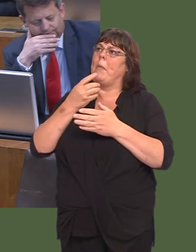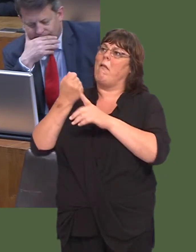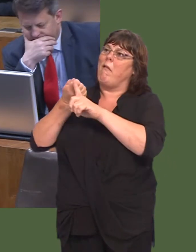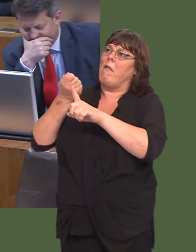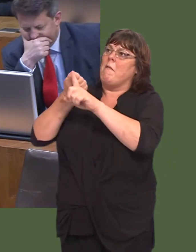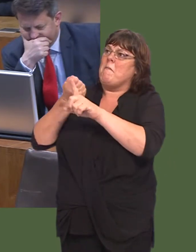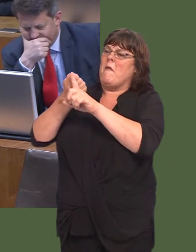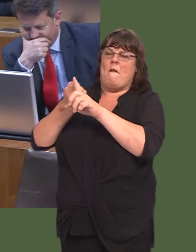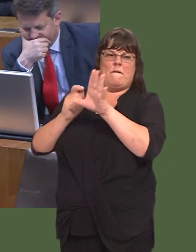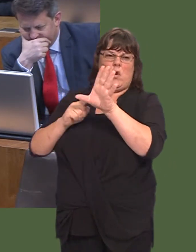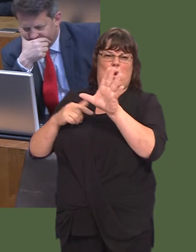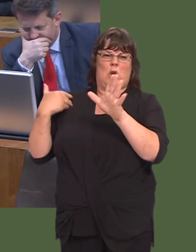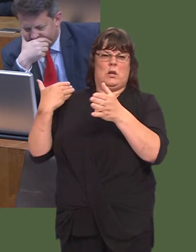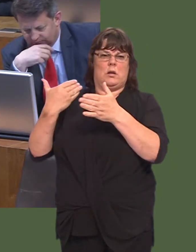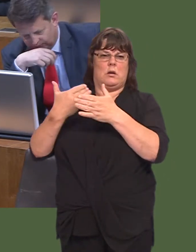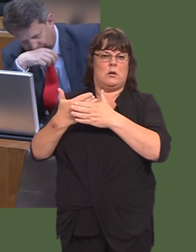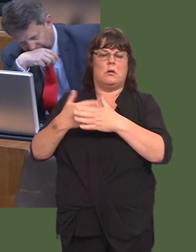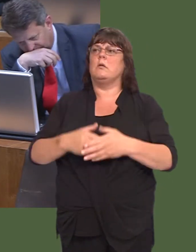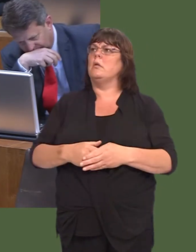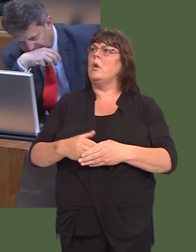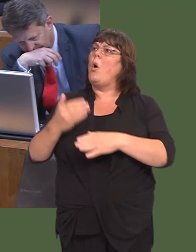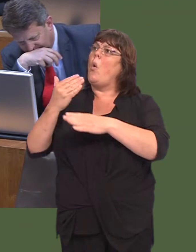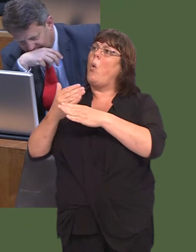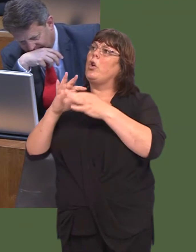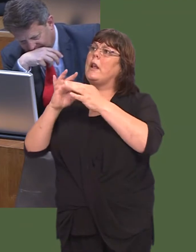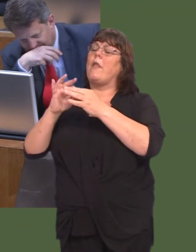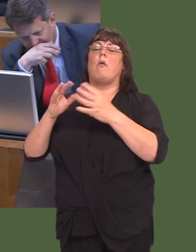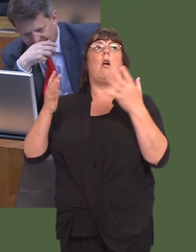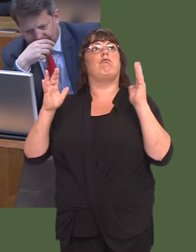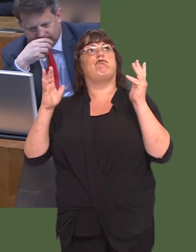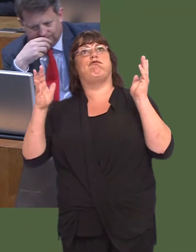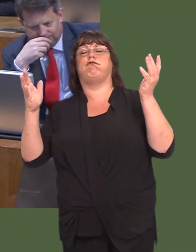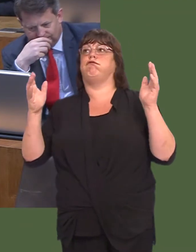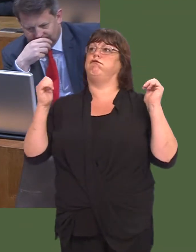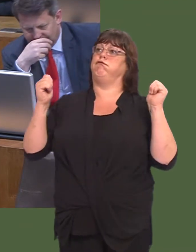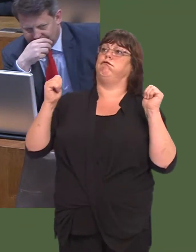Now, if an example of working together is, ëWe've made the case and, hallelujah, the